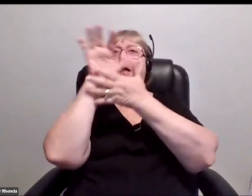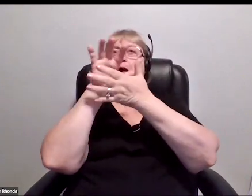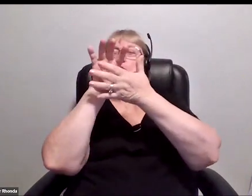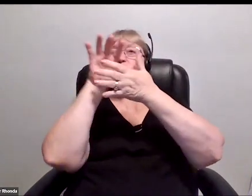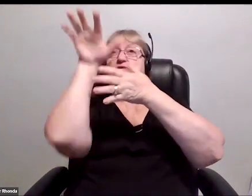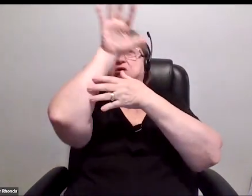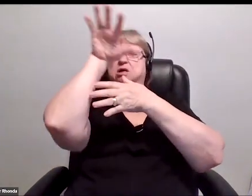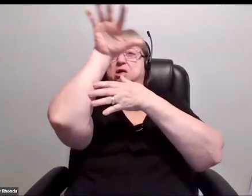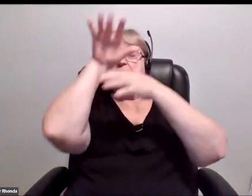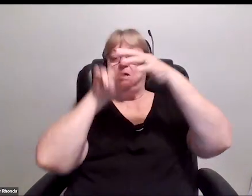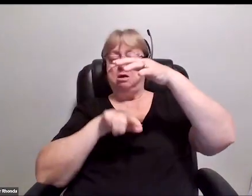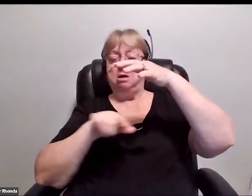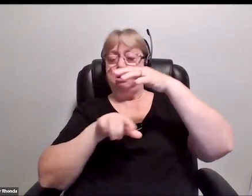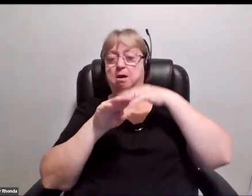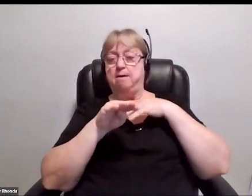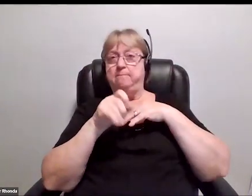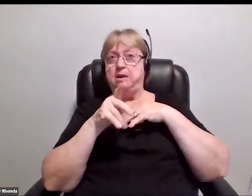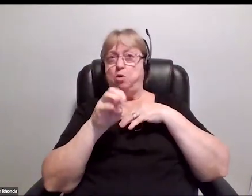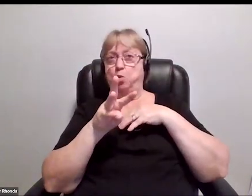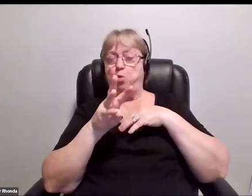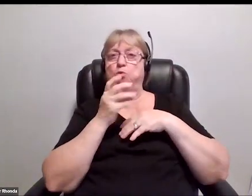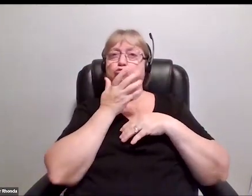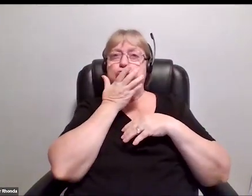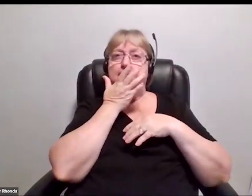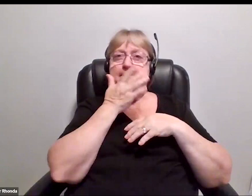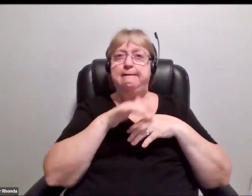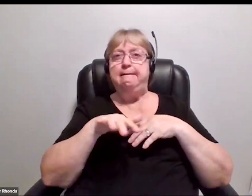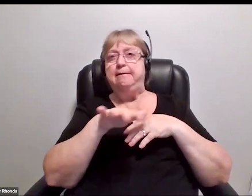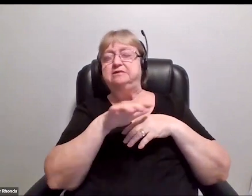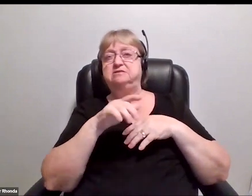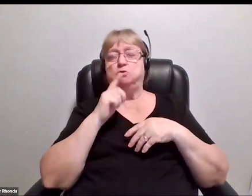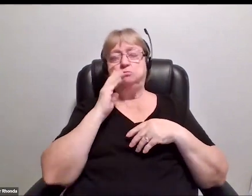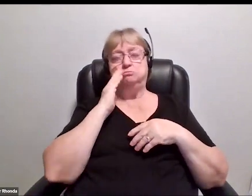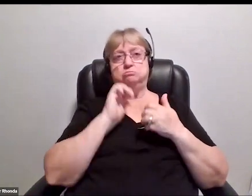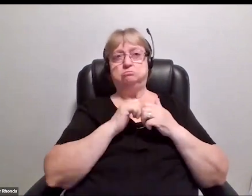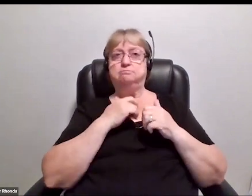I think we all can relate to it. We know the feeling where we are at the meadow or on the meadow